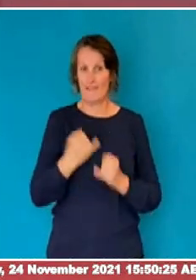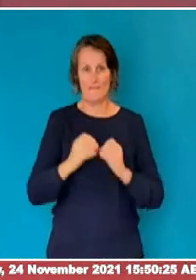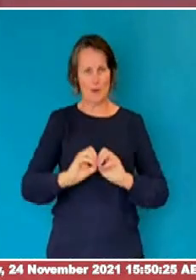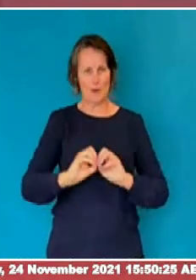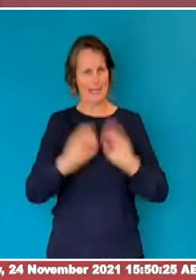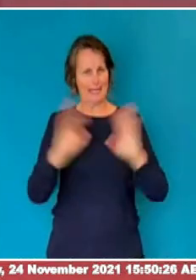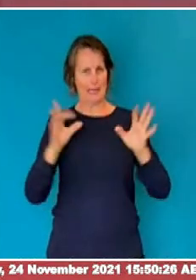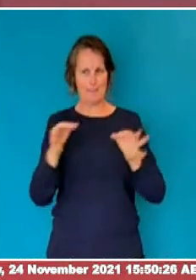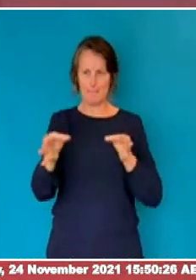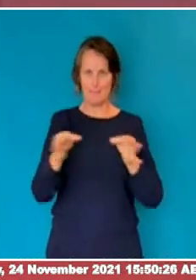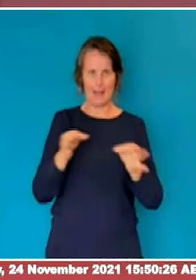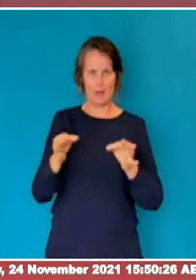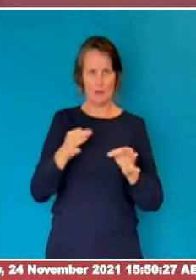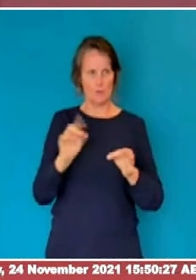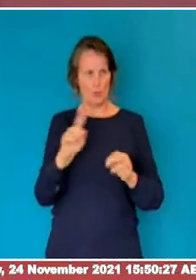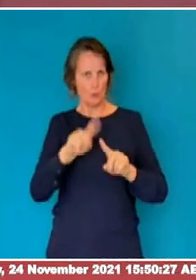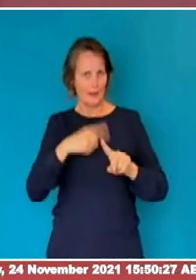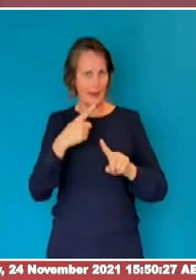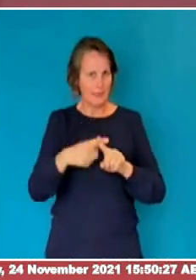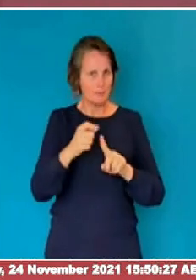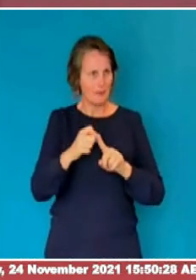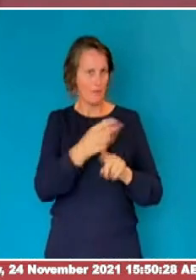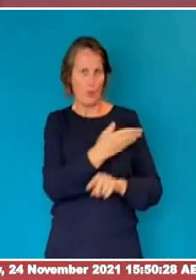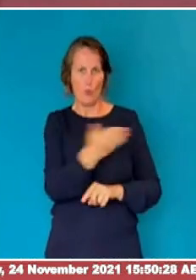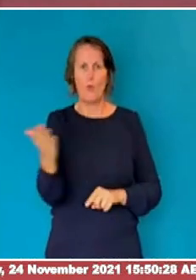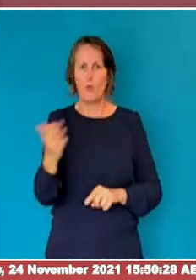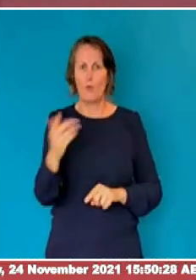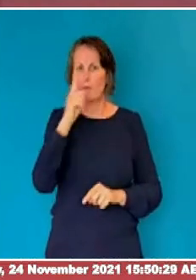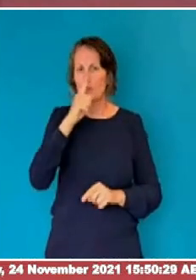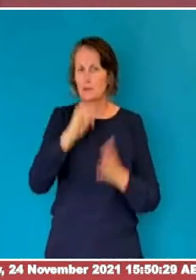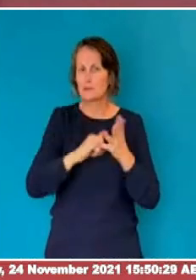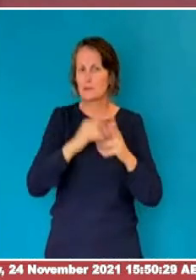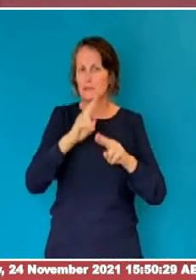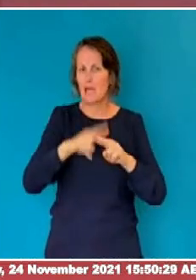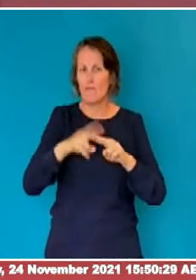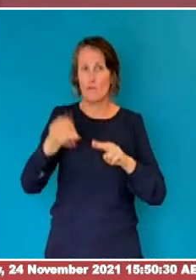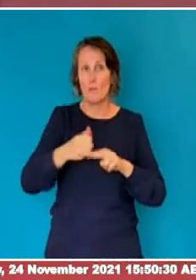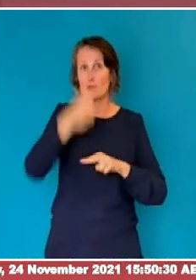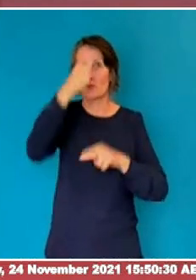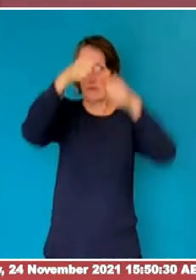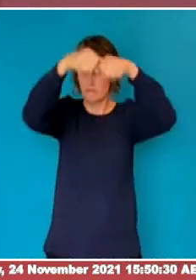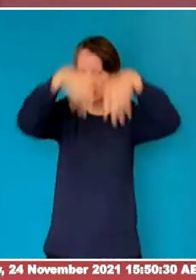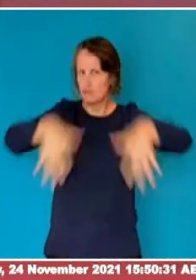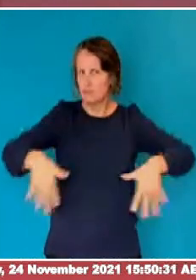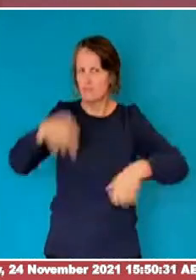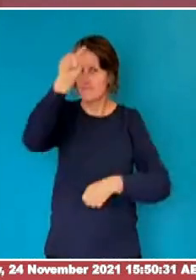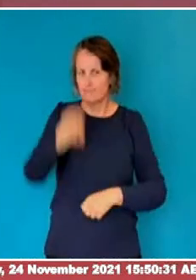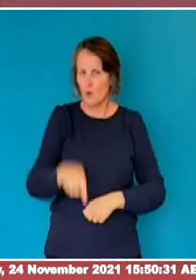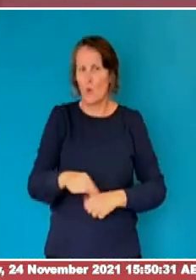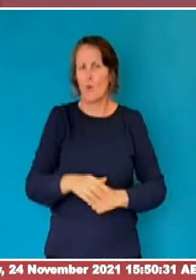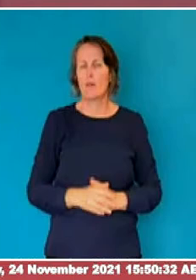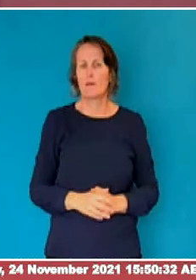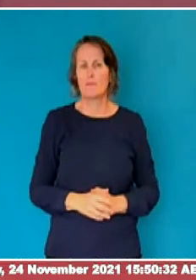expectations. MS DOWSETT: To what extent is the strict liability that exists in workplace